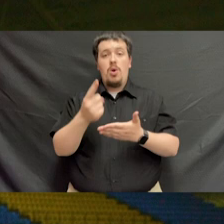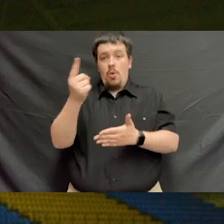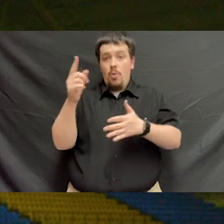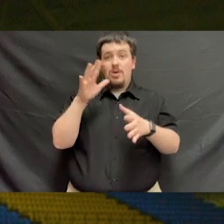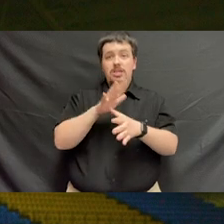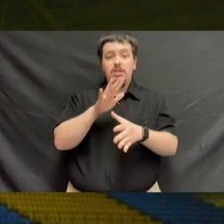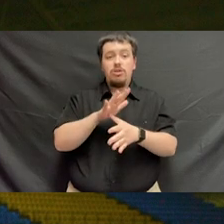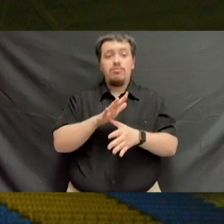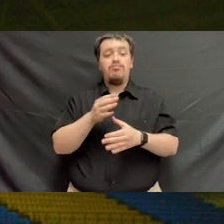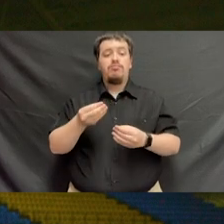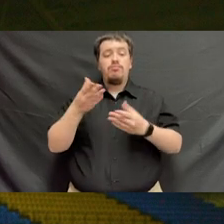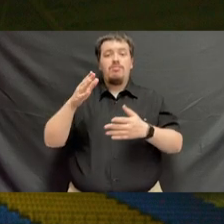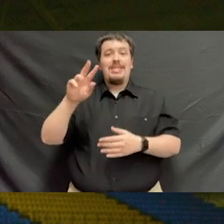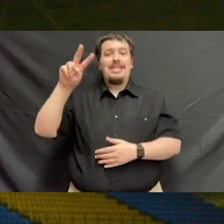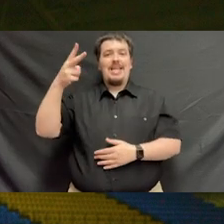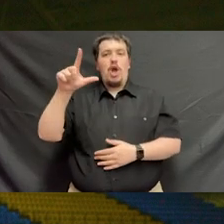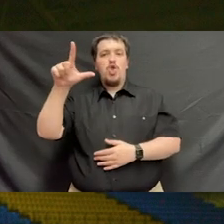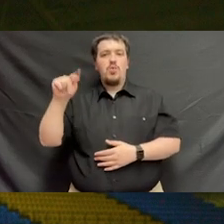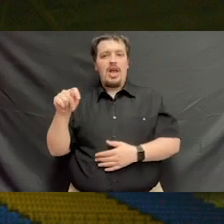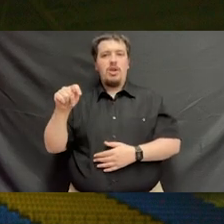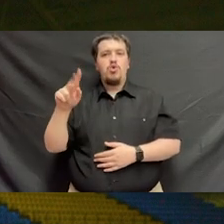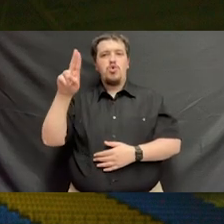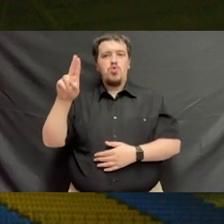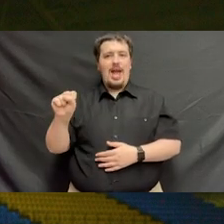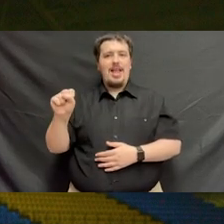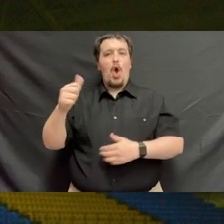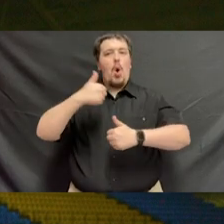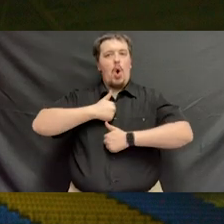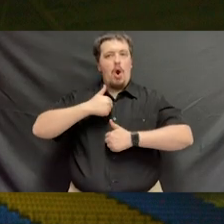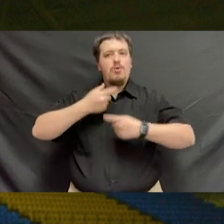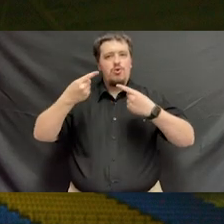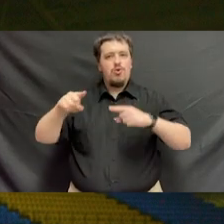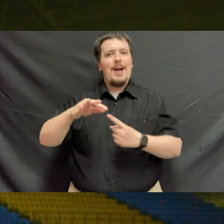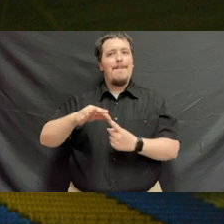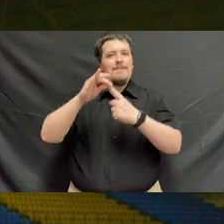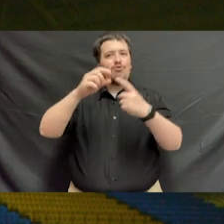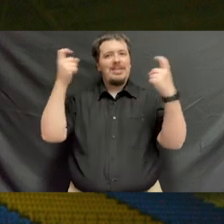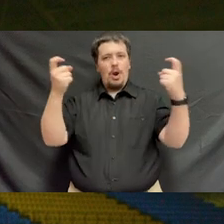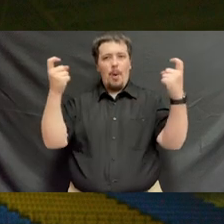Earlier this week, one senior was commissioned as a second lieutenant in the United States Army